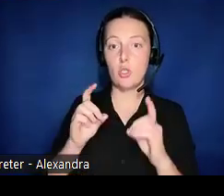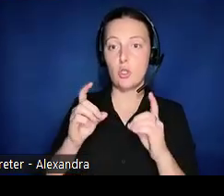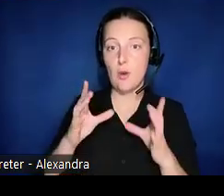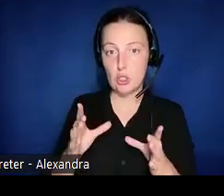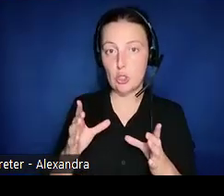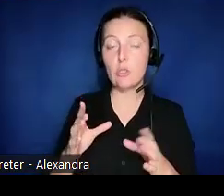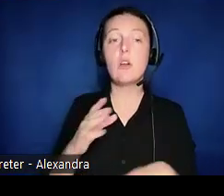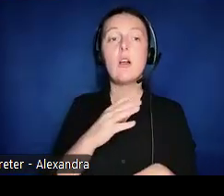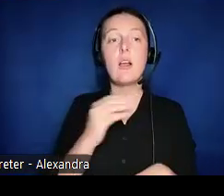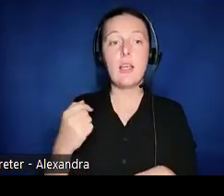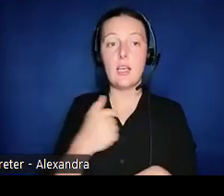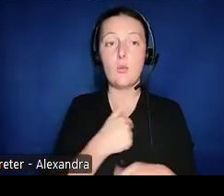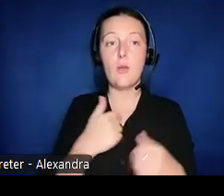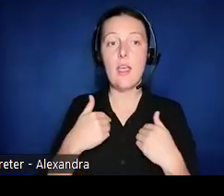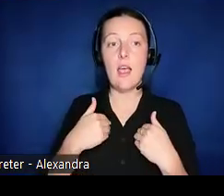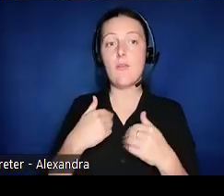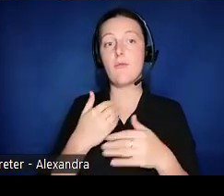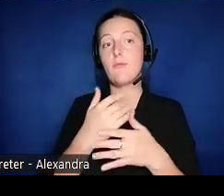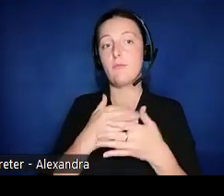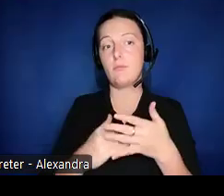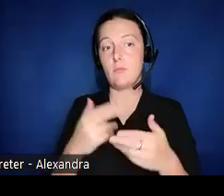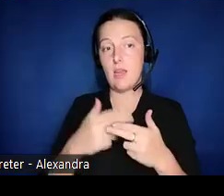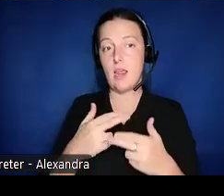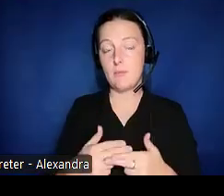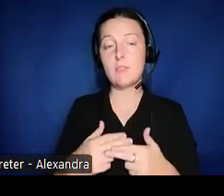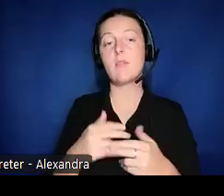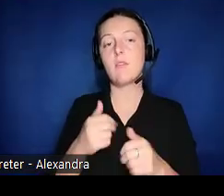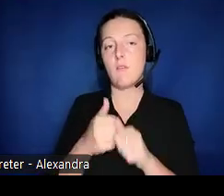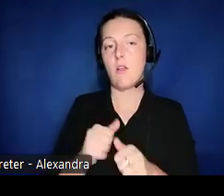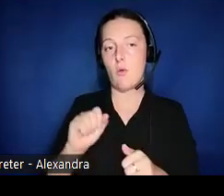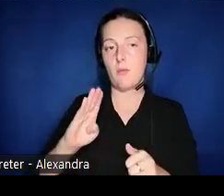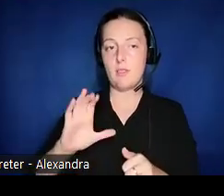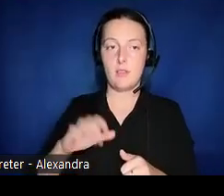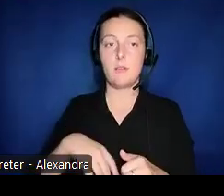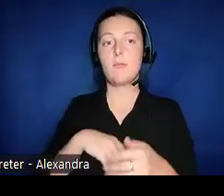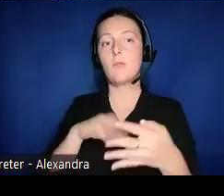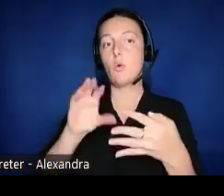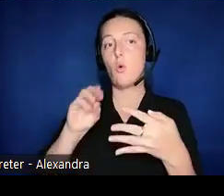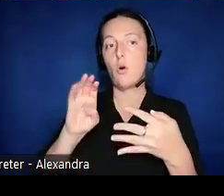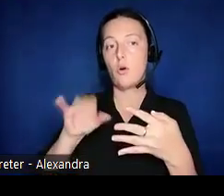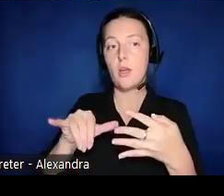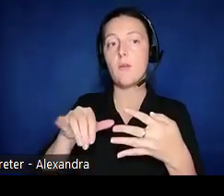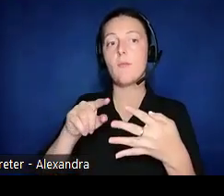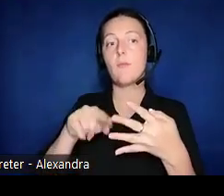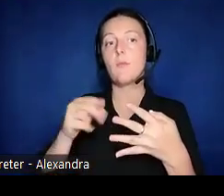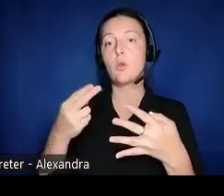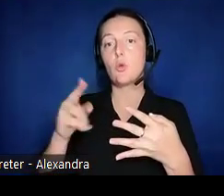include alphabetically Corey, uh Hugh, Dan, and Pat who all have expertise in different kinds of